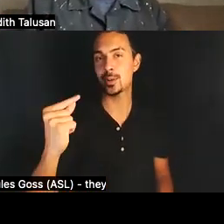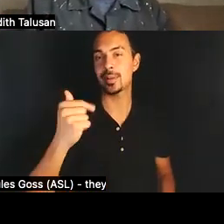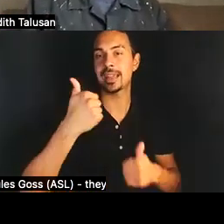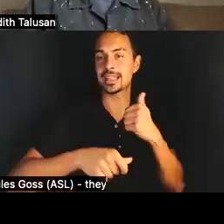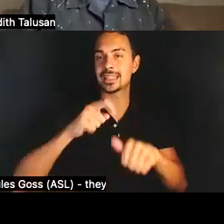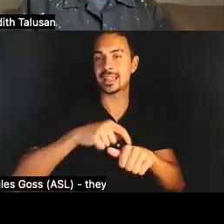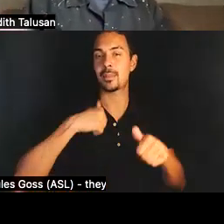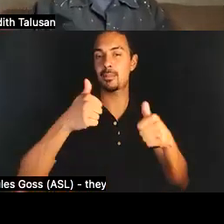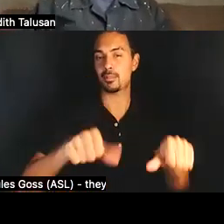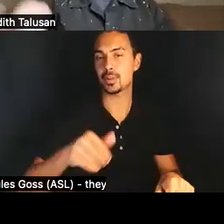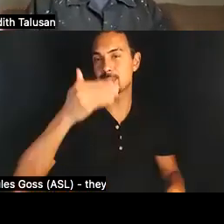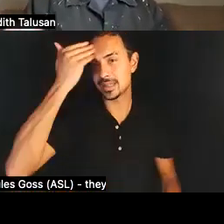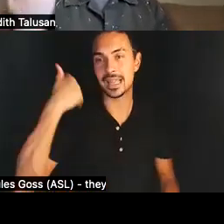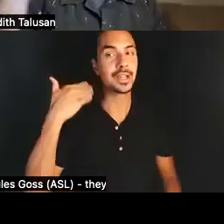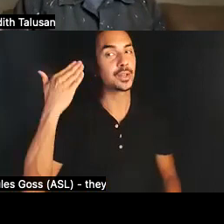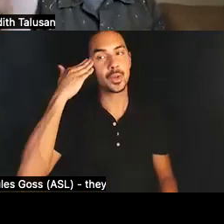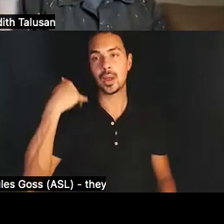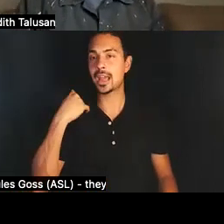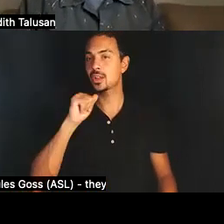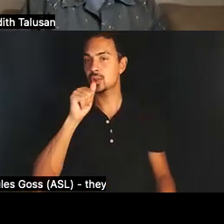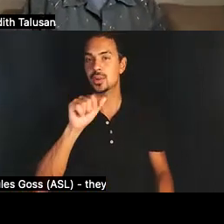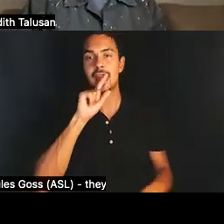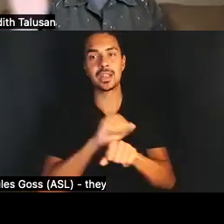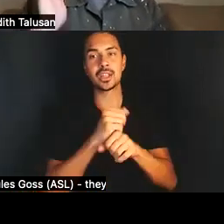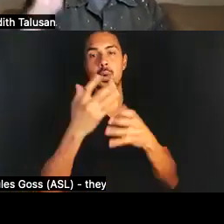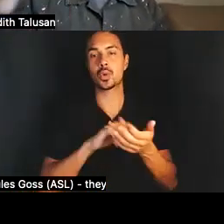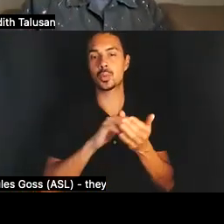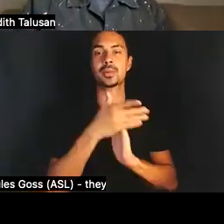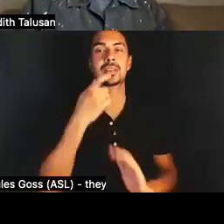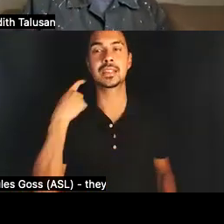I post and delete Instagram every time that I post on it.